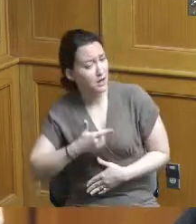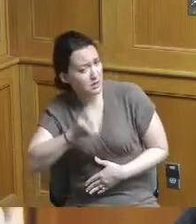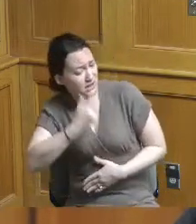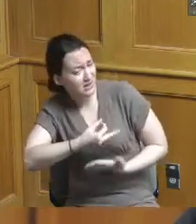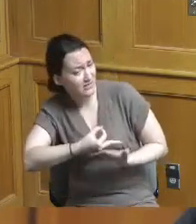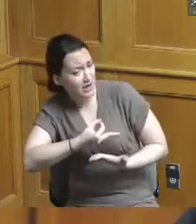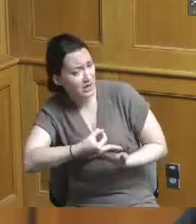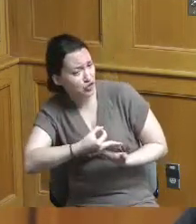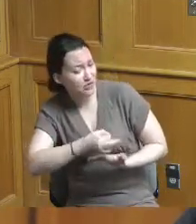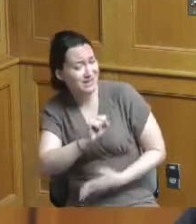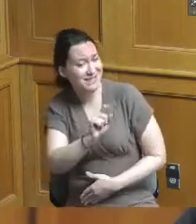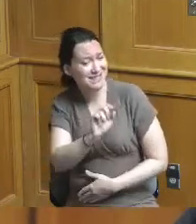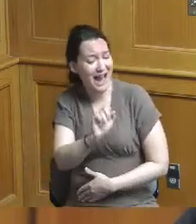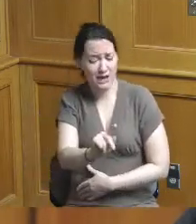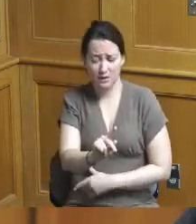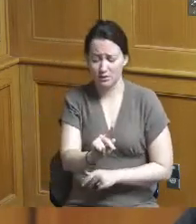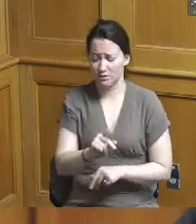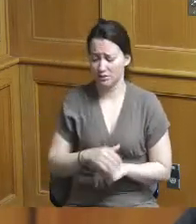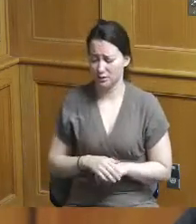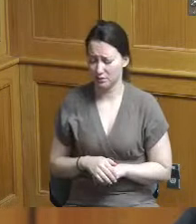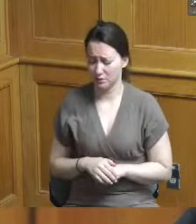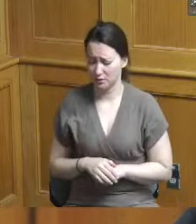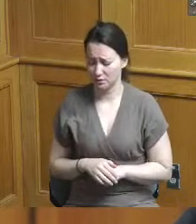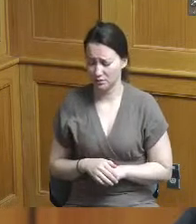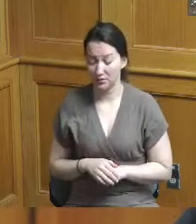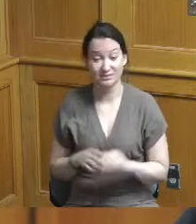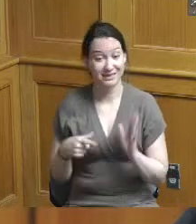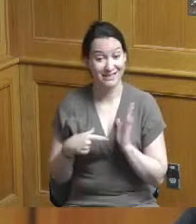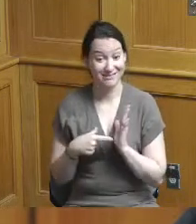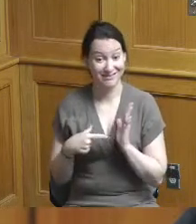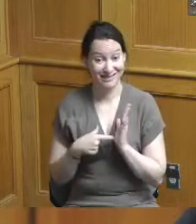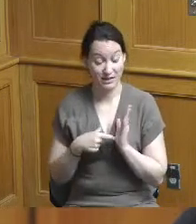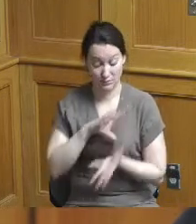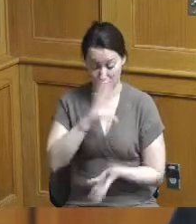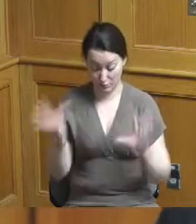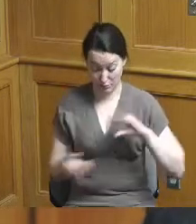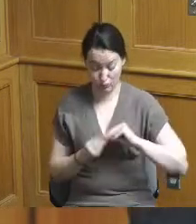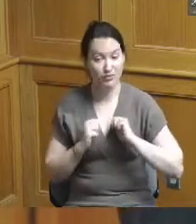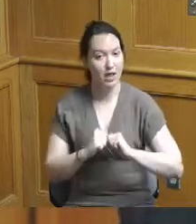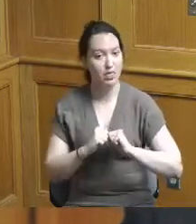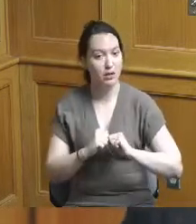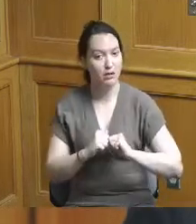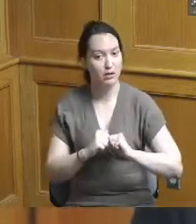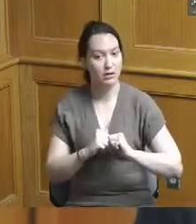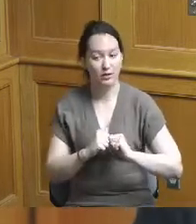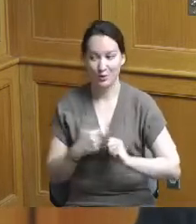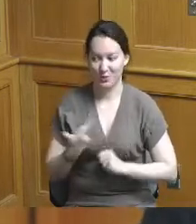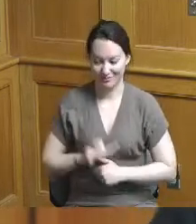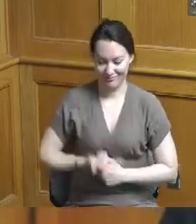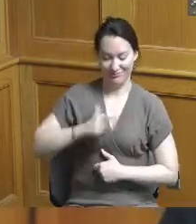financial stack is that the debts are rolled together and we actually have more debt than